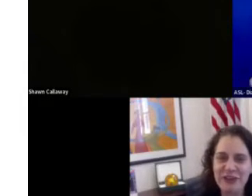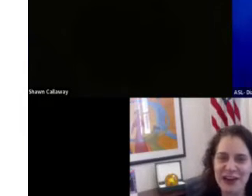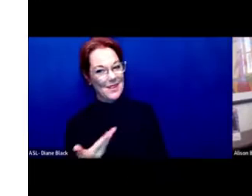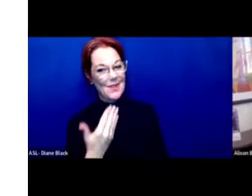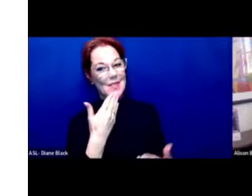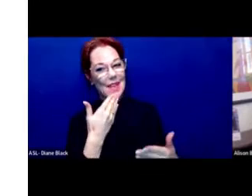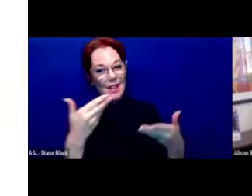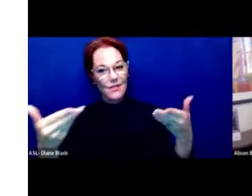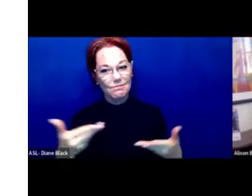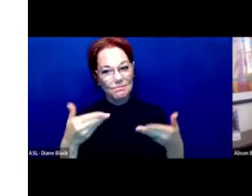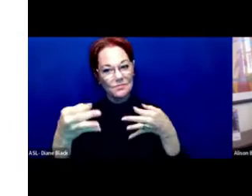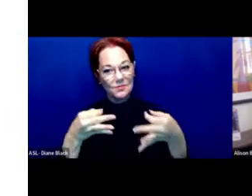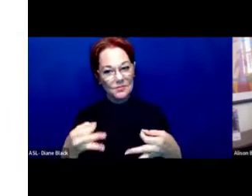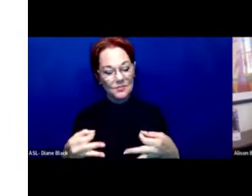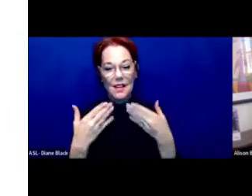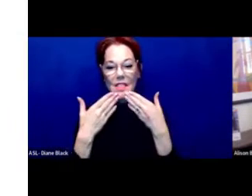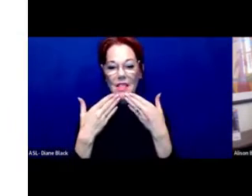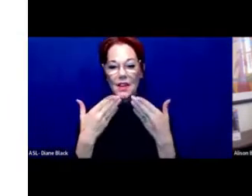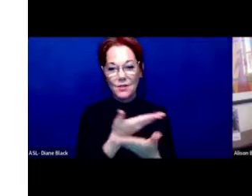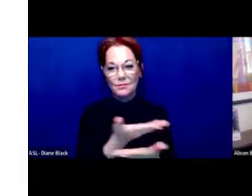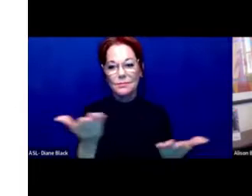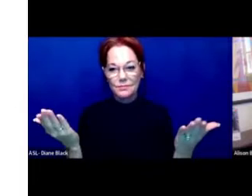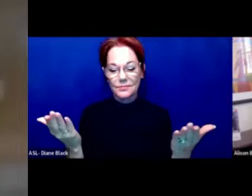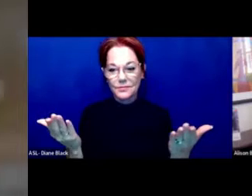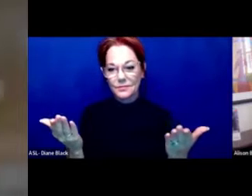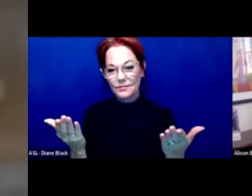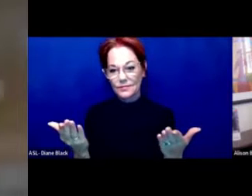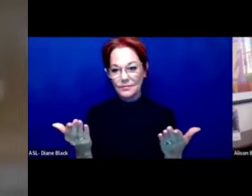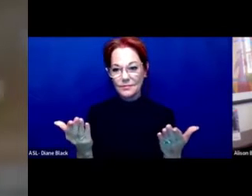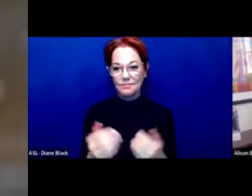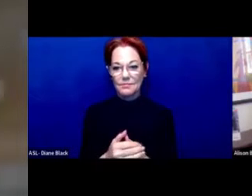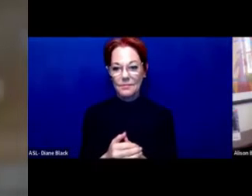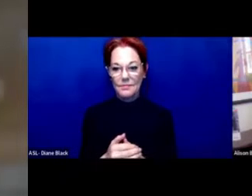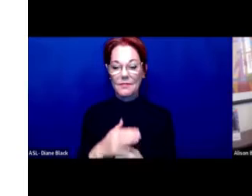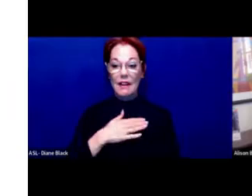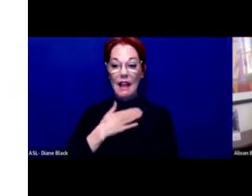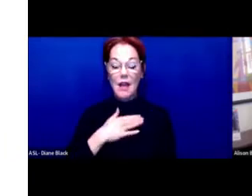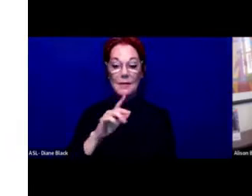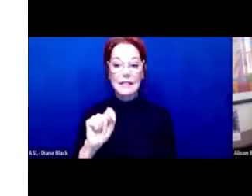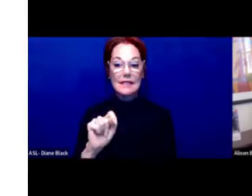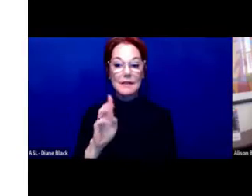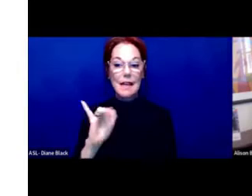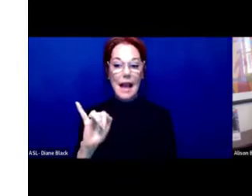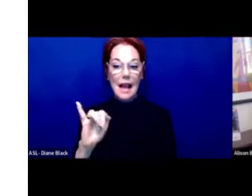introduction. And thank you to everyone who's here today. Happy TBI partners today, and this day